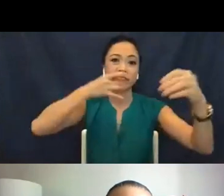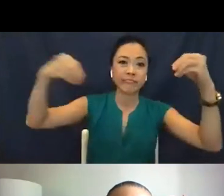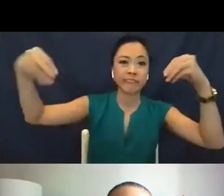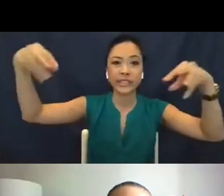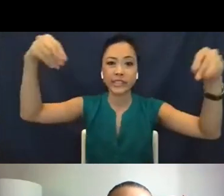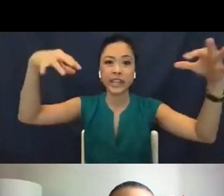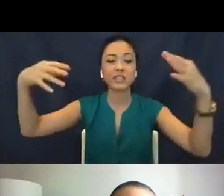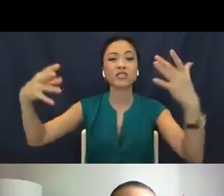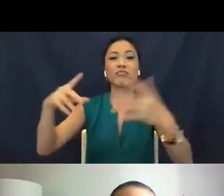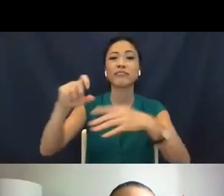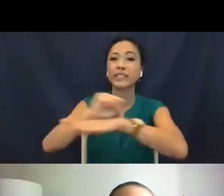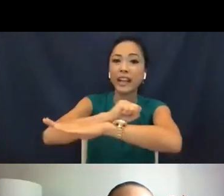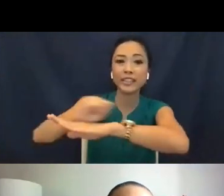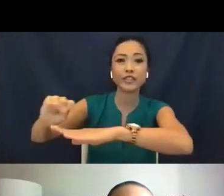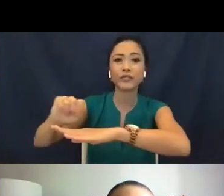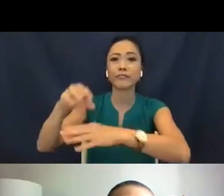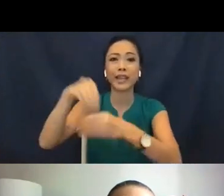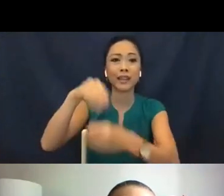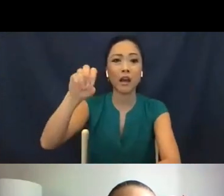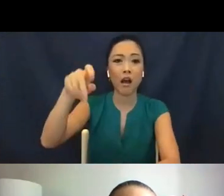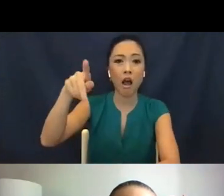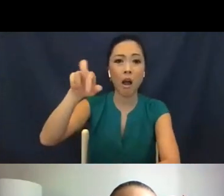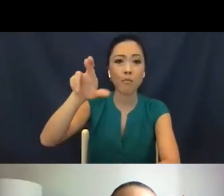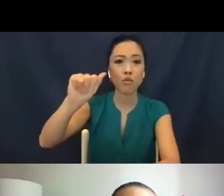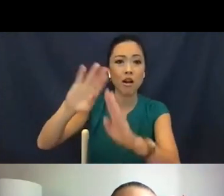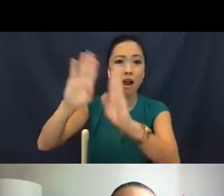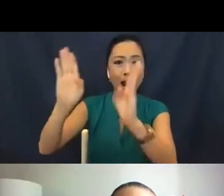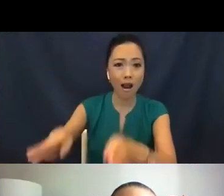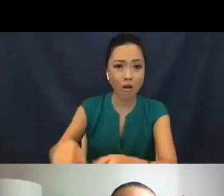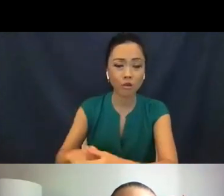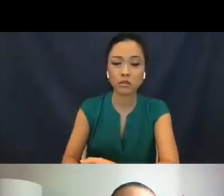the first 18:00:07 aspect of our engagement and when